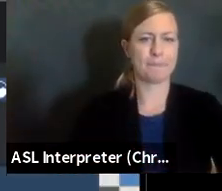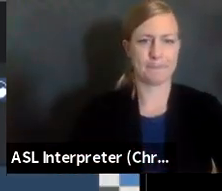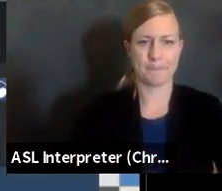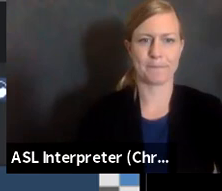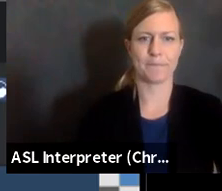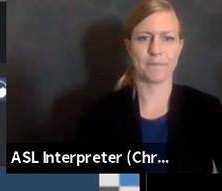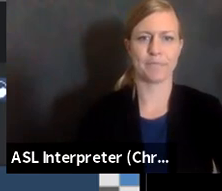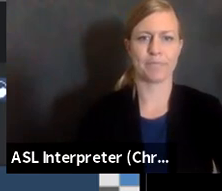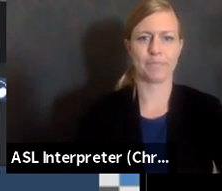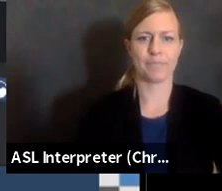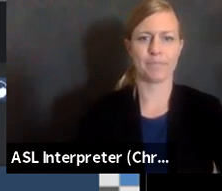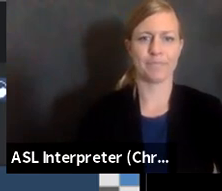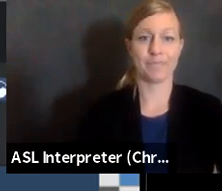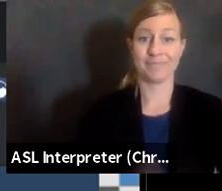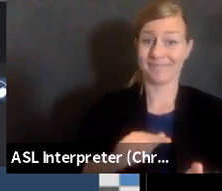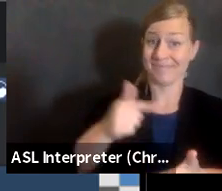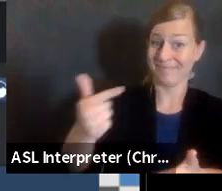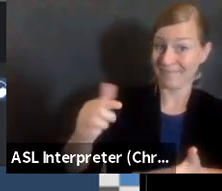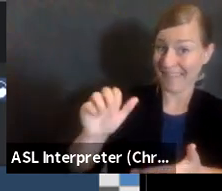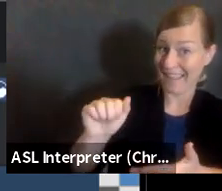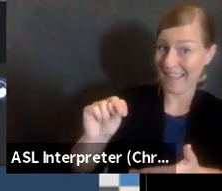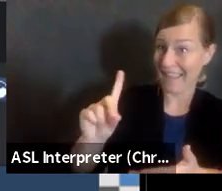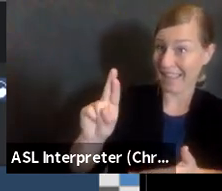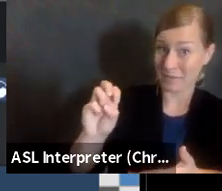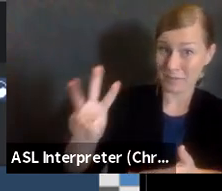ESD 112 - Katherine Livick: And Andrew, would you like to jump in for this.